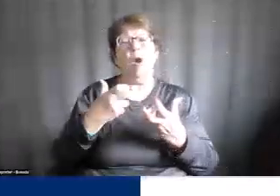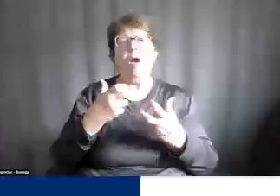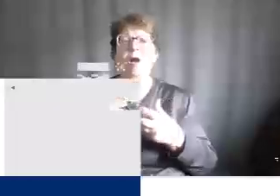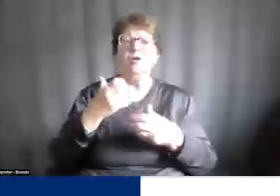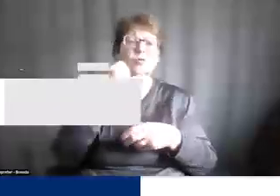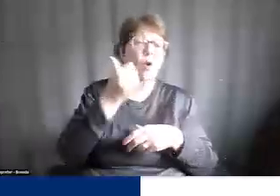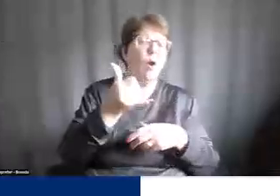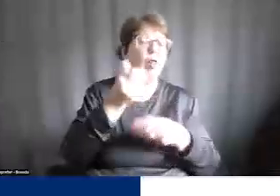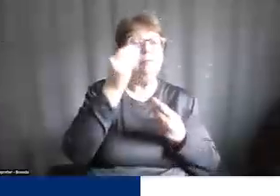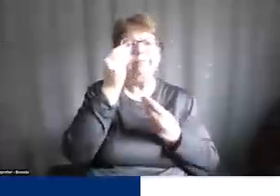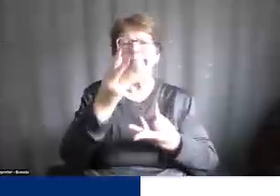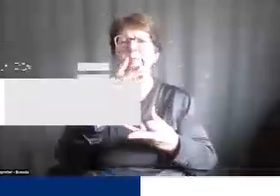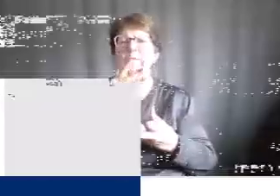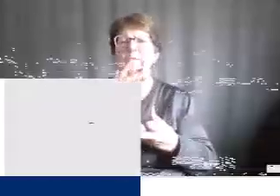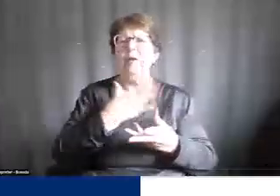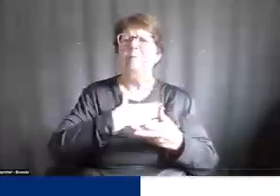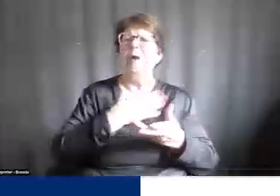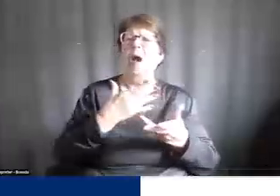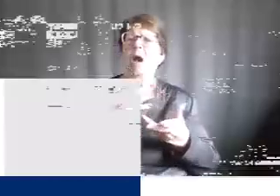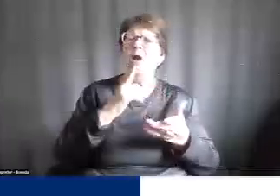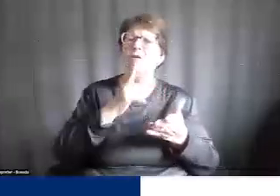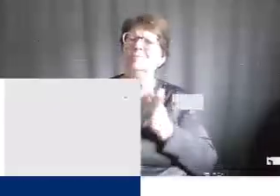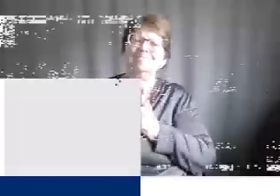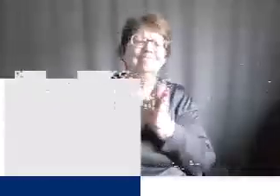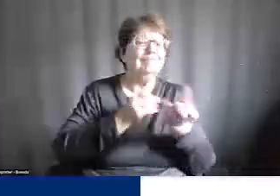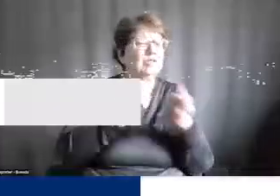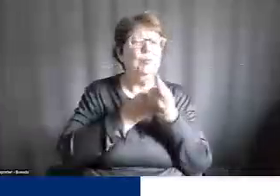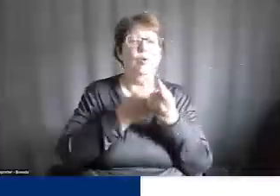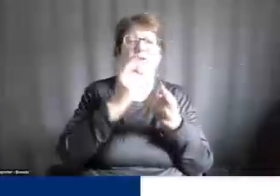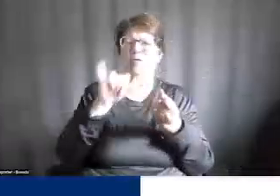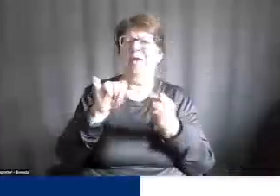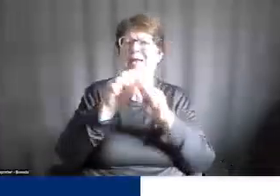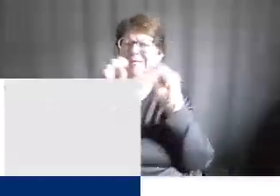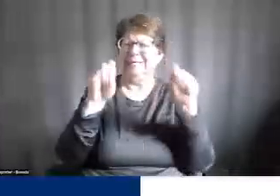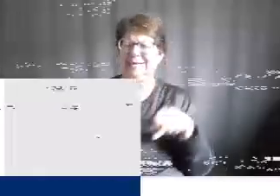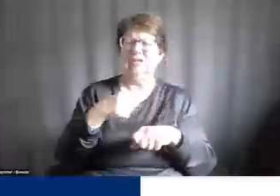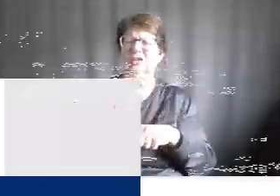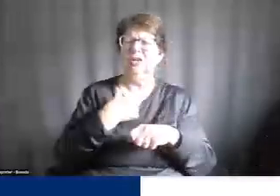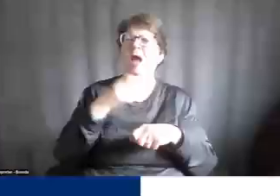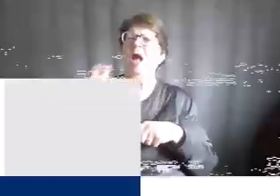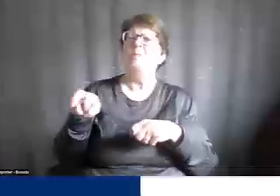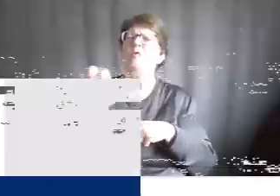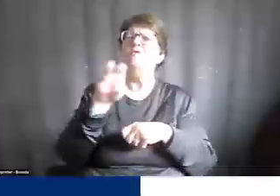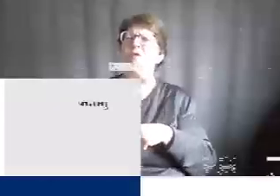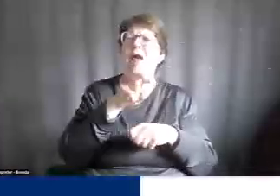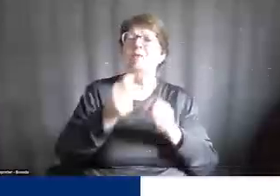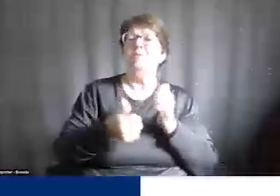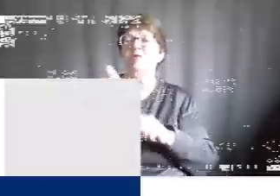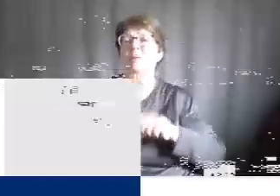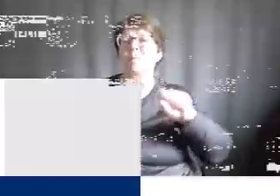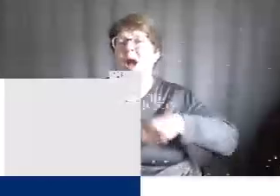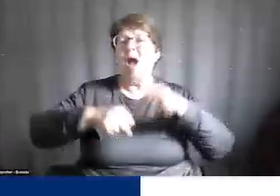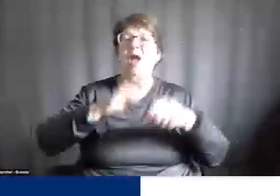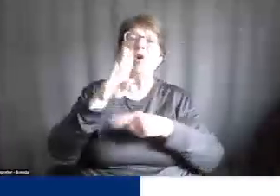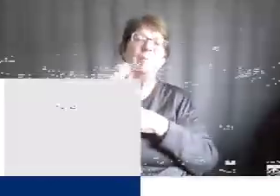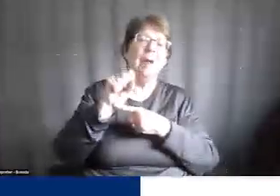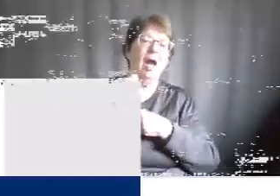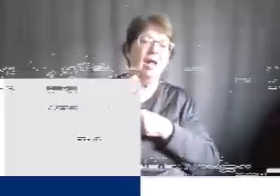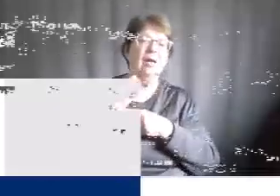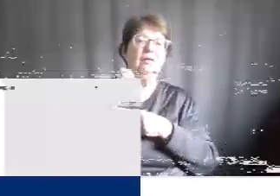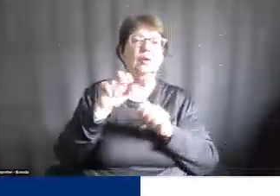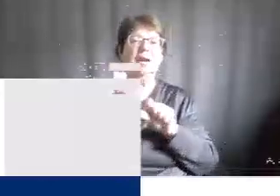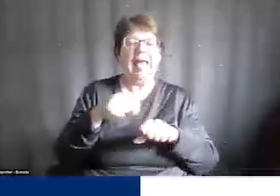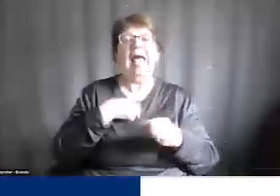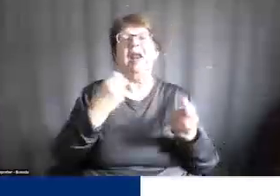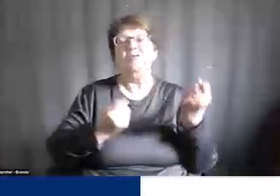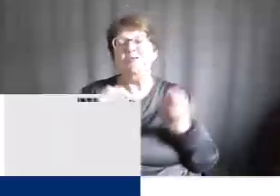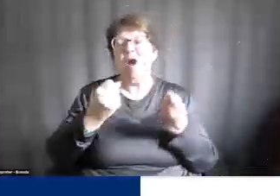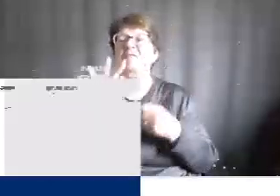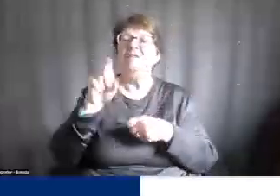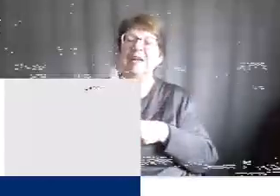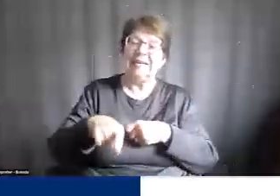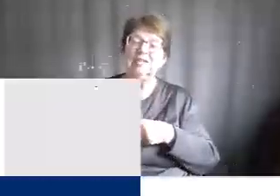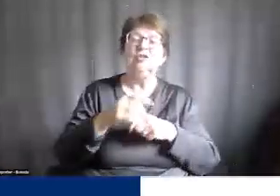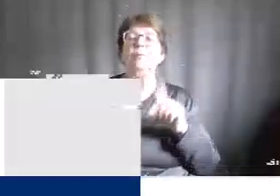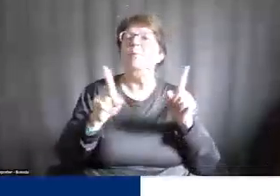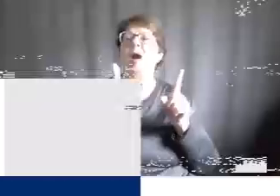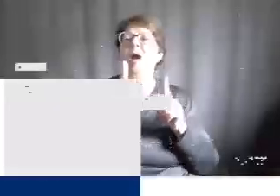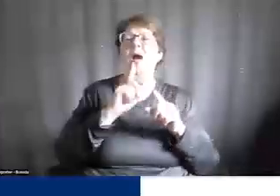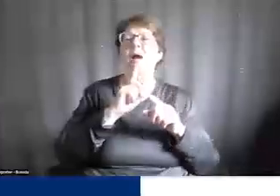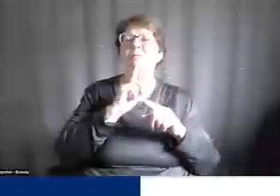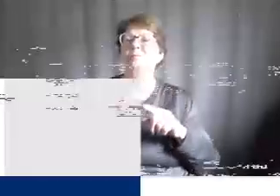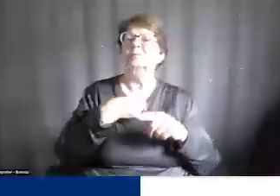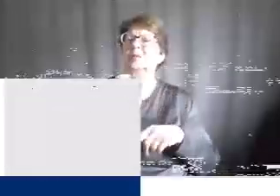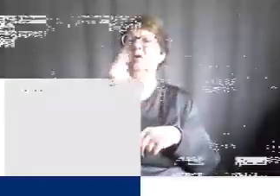Jeremy Fountaine: super passionate support for this station. I primarily move around the city by bike or bus whenever I can. I do drive when I need to, but ultimately, like, I understand the value of good transit.